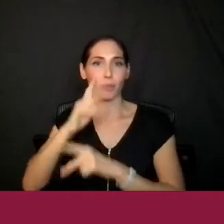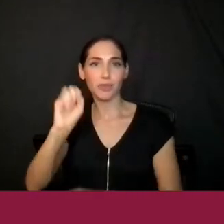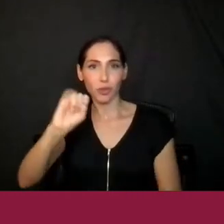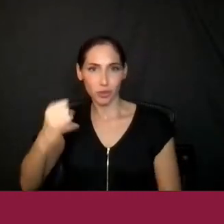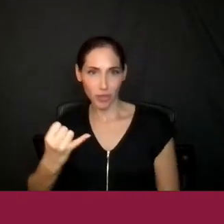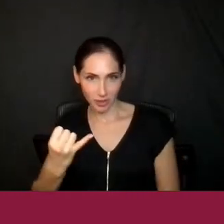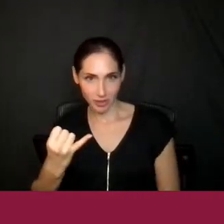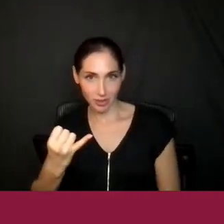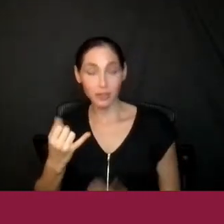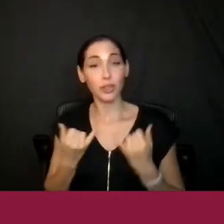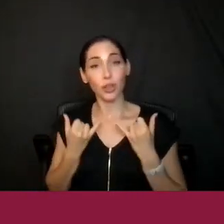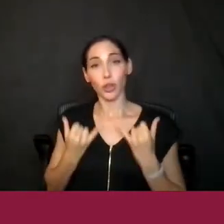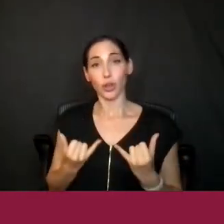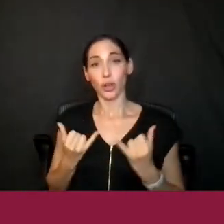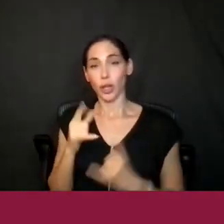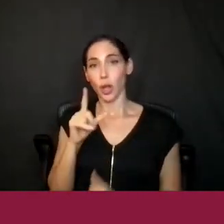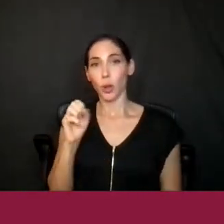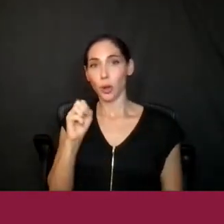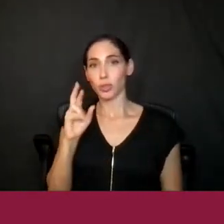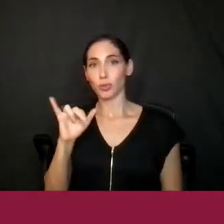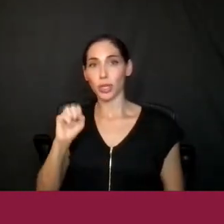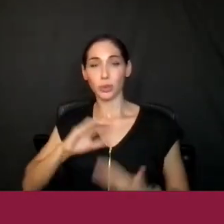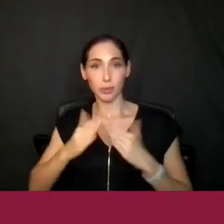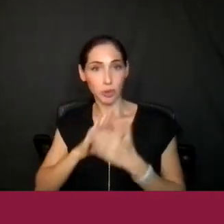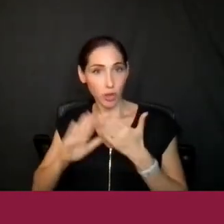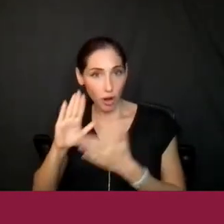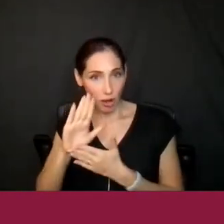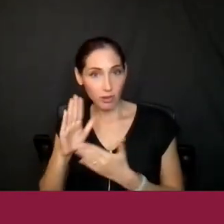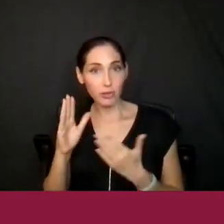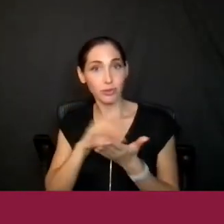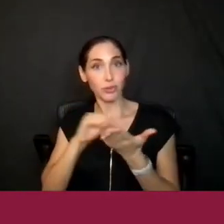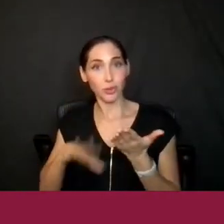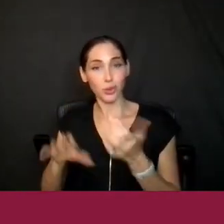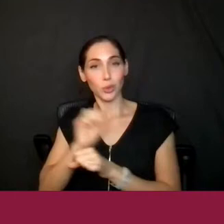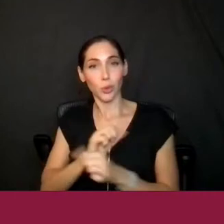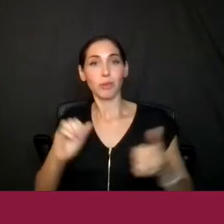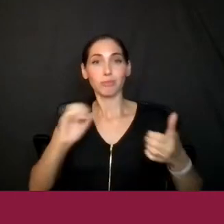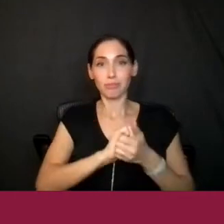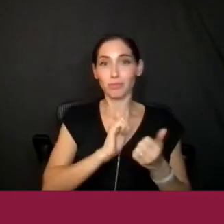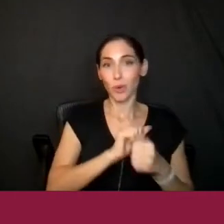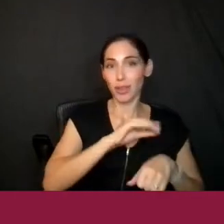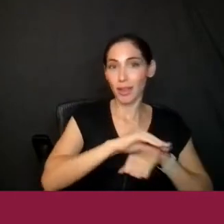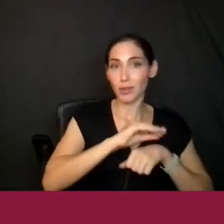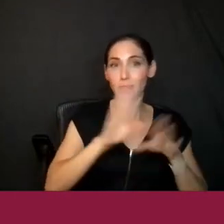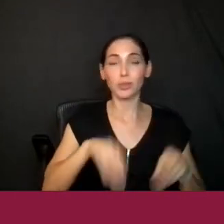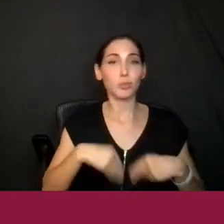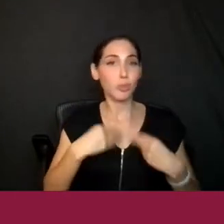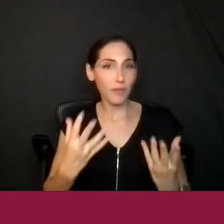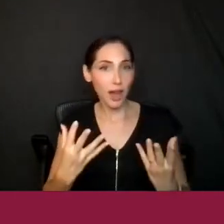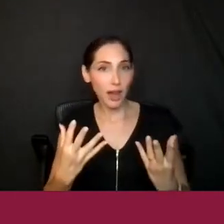Currently, Los Rios Community College students work alongside the counseling office to provide, provide support,